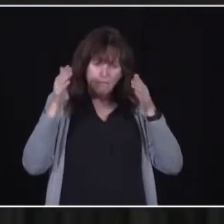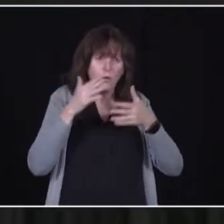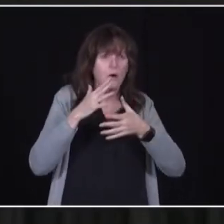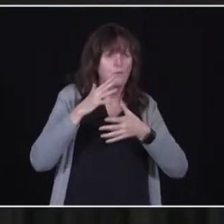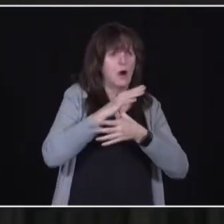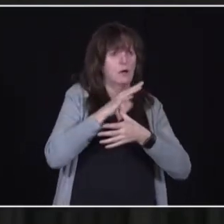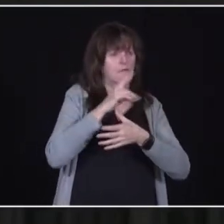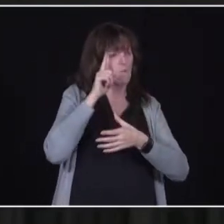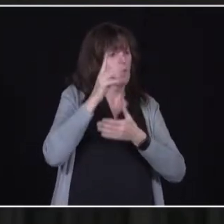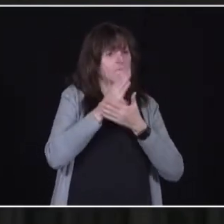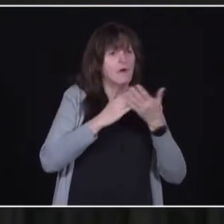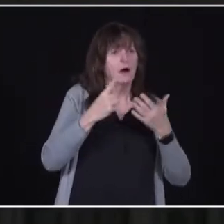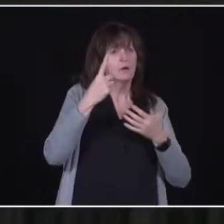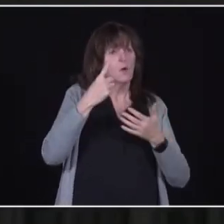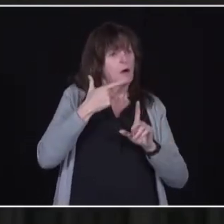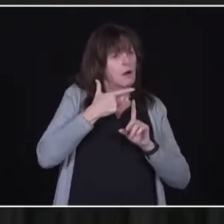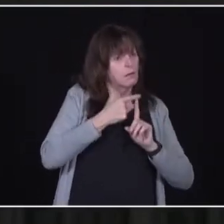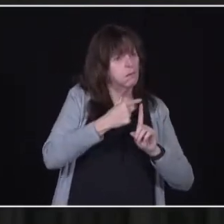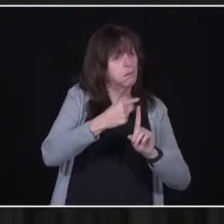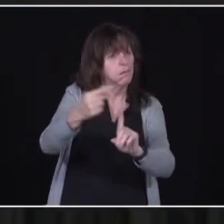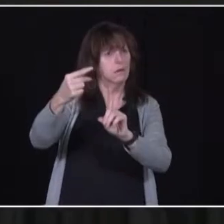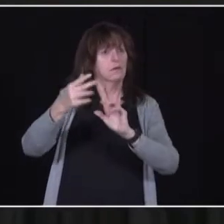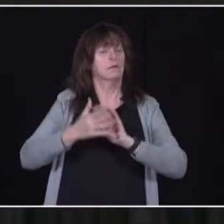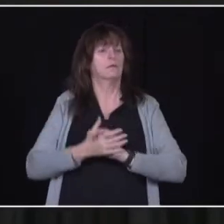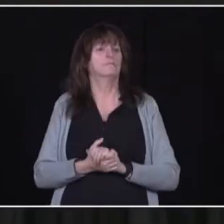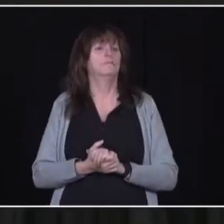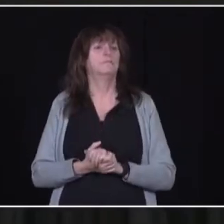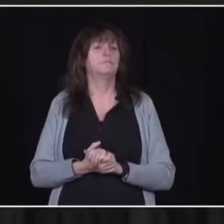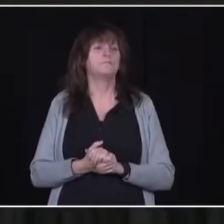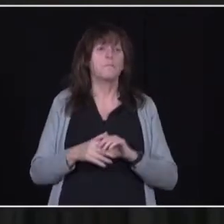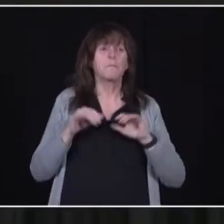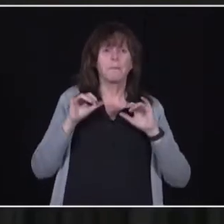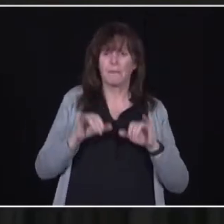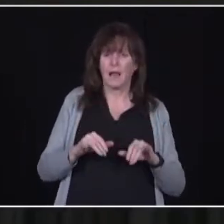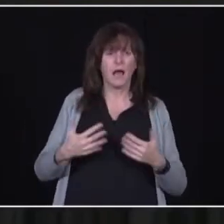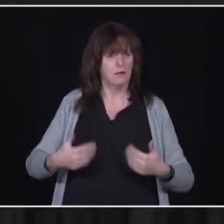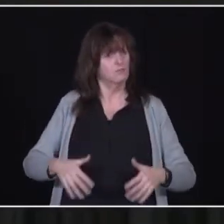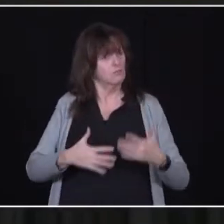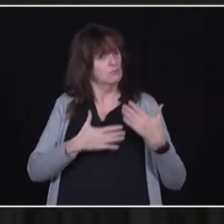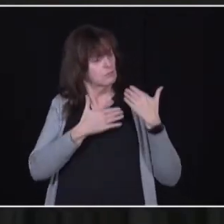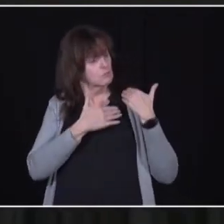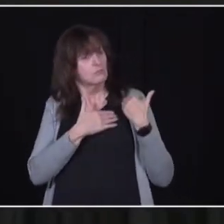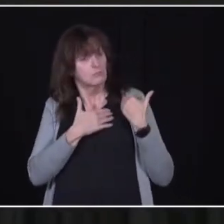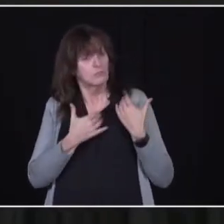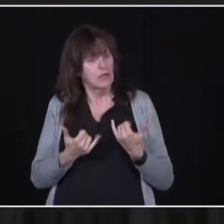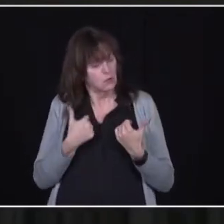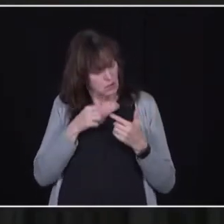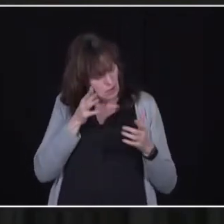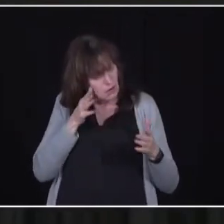This is the task at hand. That is where we are focused on. We are making a tremendous